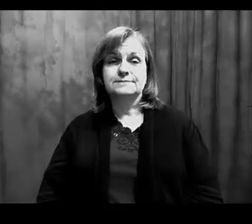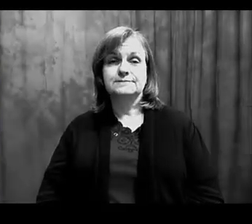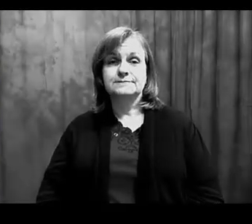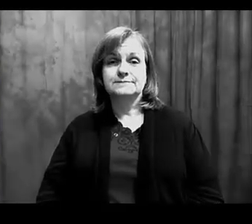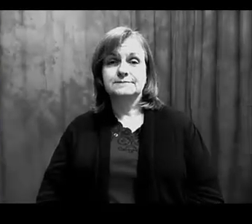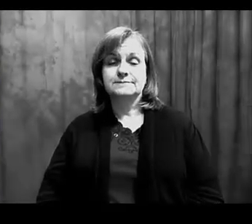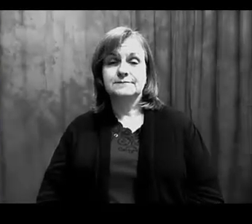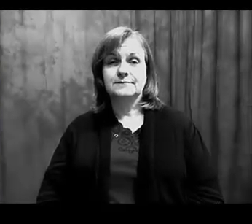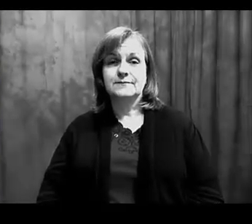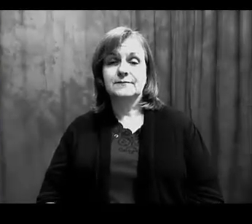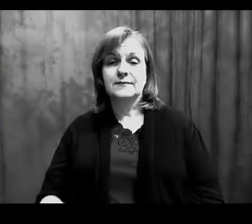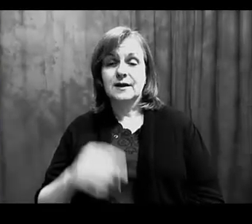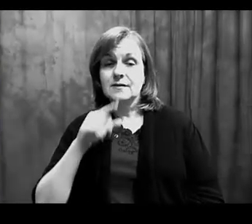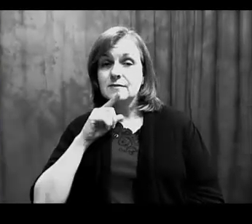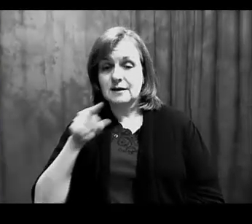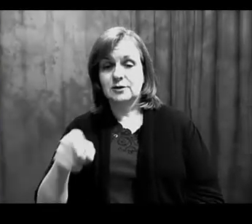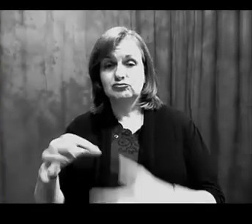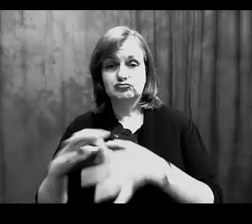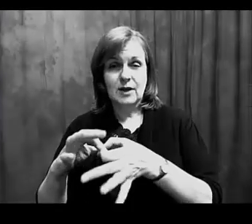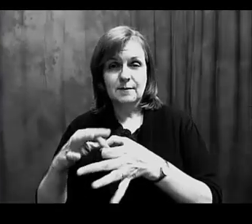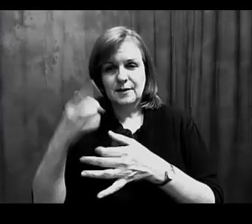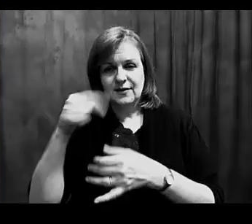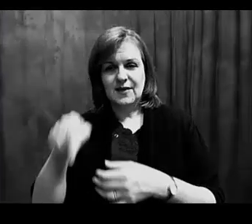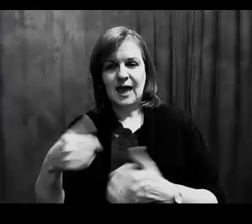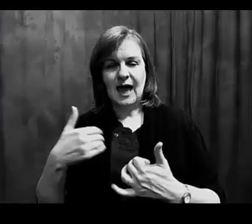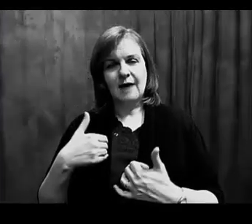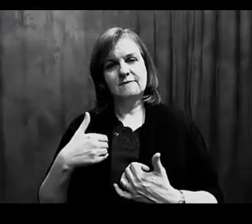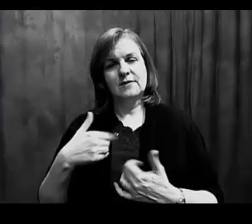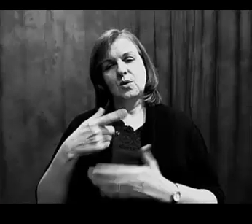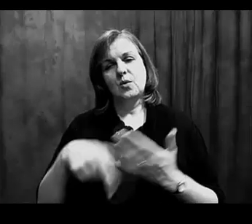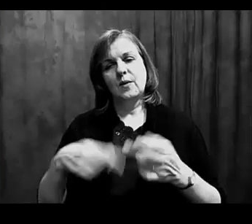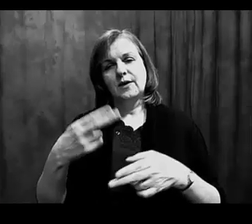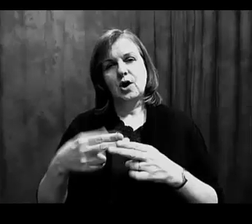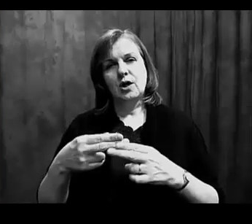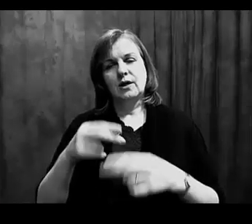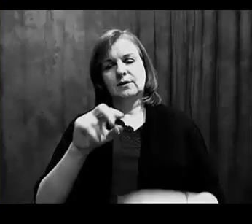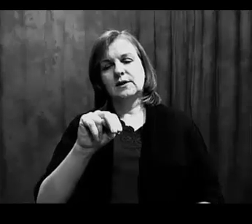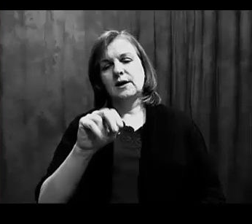but they are because they have what we call